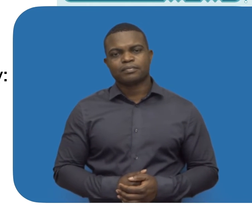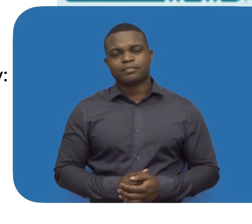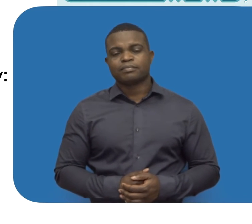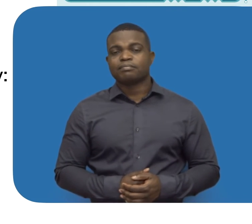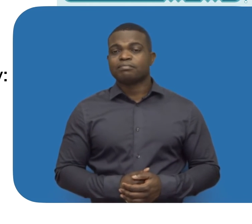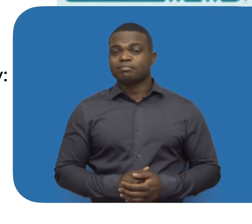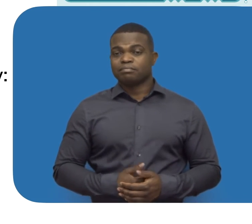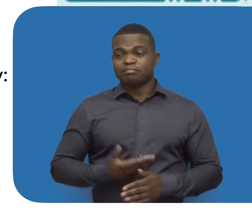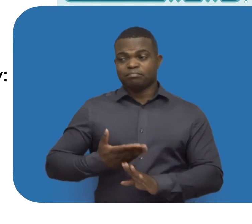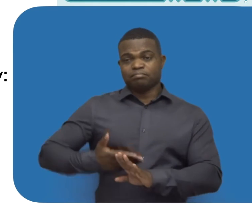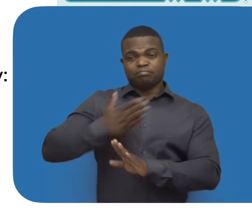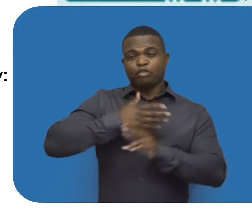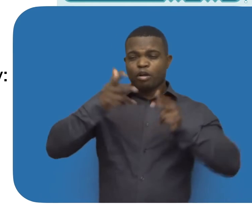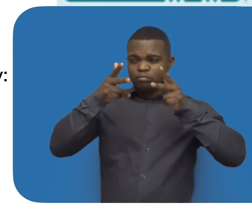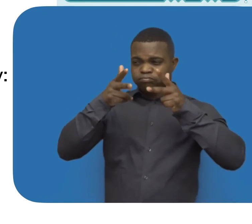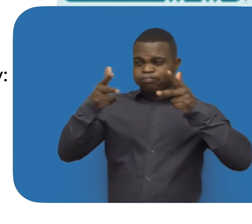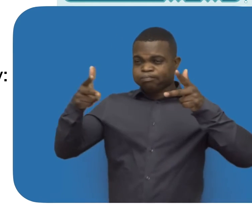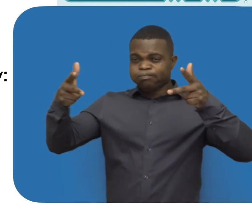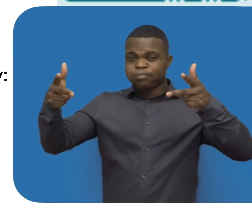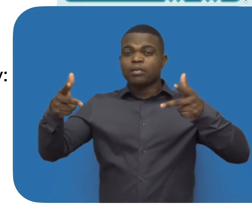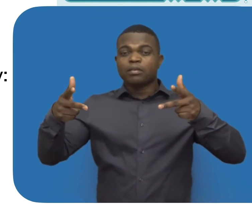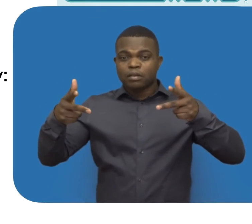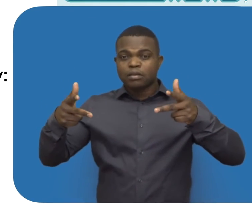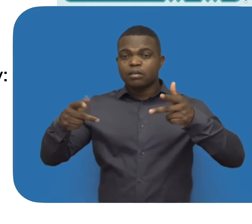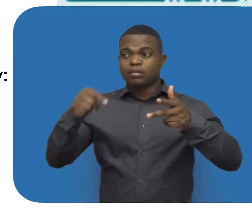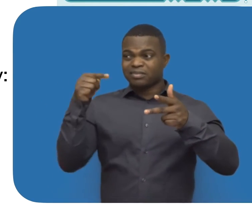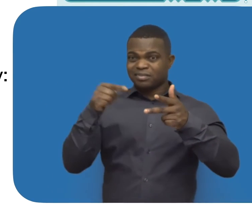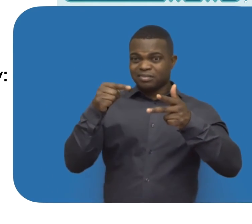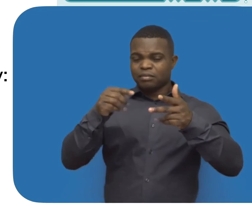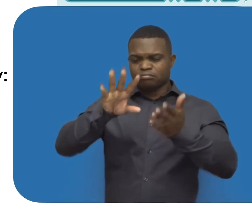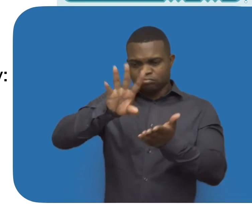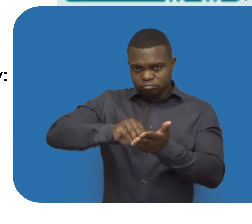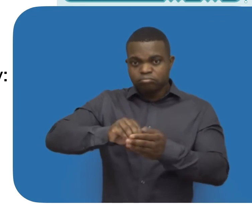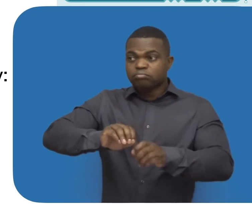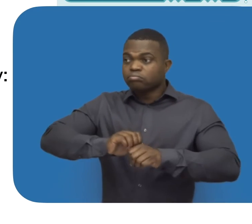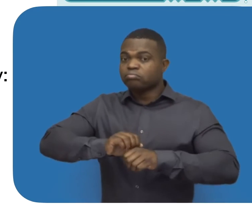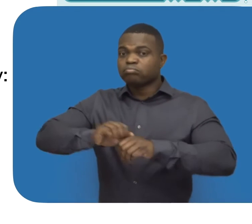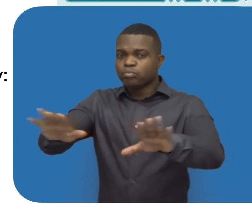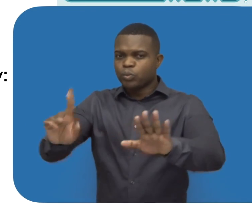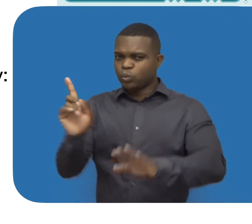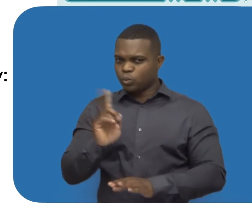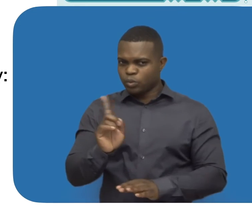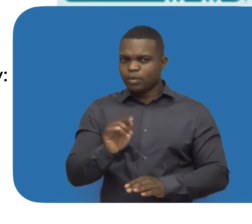While the original recordings themselves are not publicly accessible, their identity and metadata are,